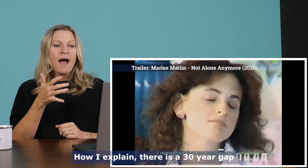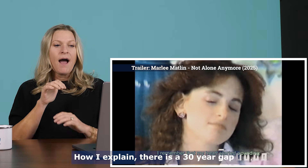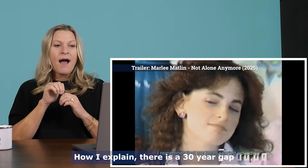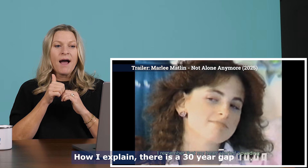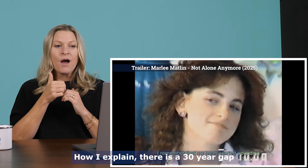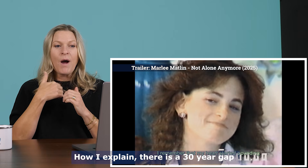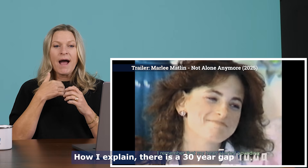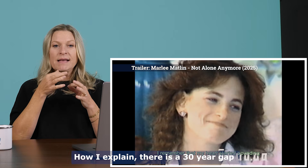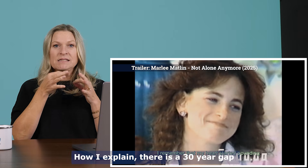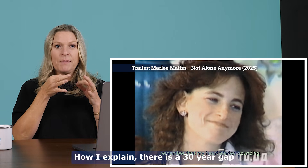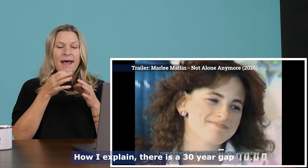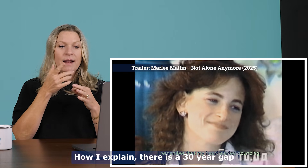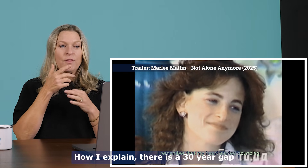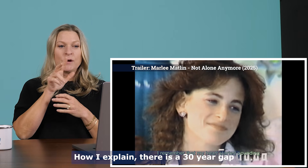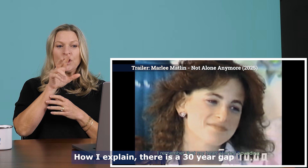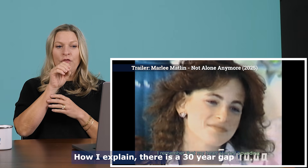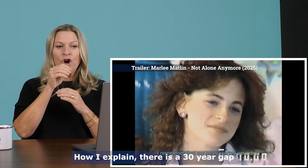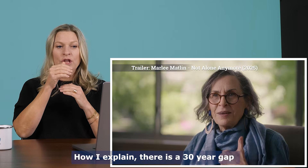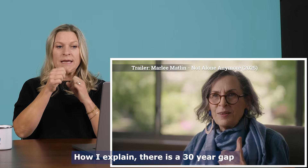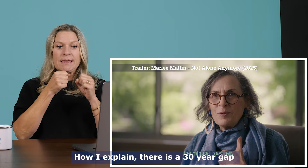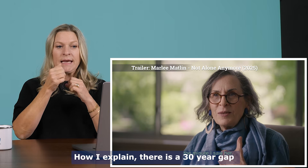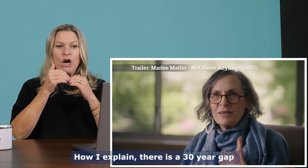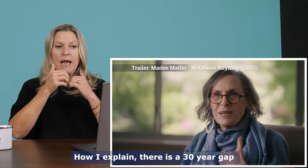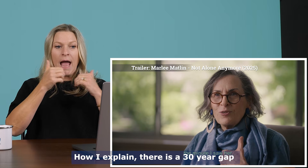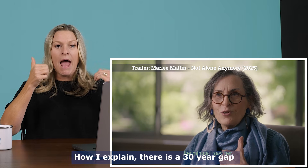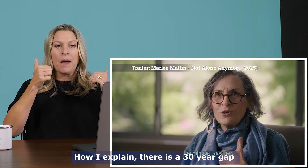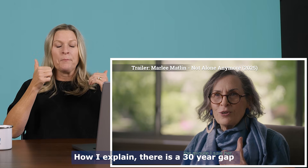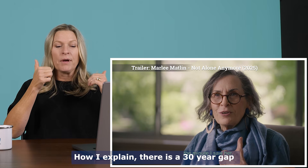How I explain, there is a 30 year gap